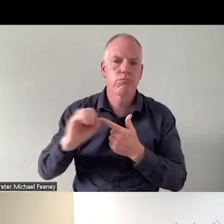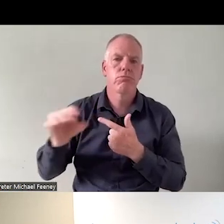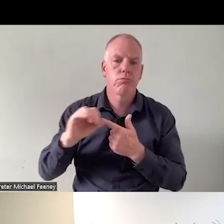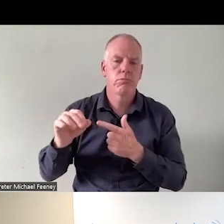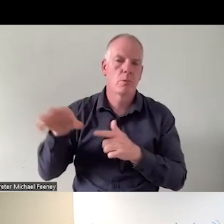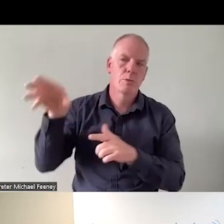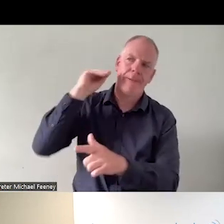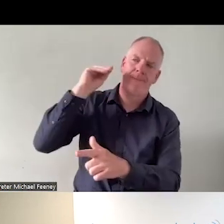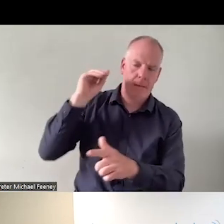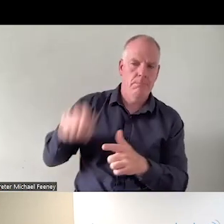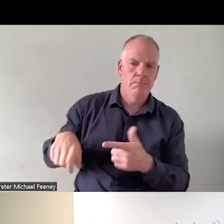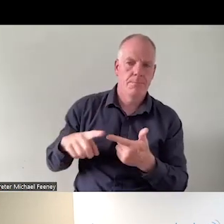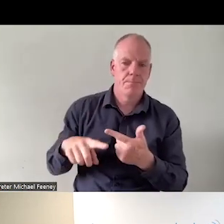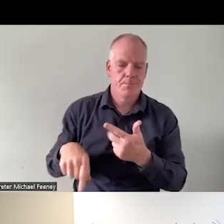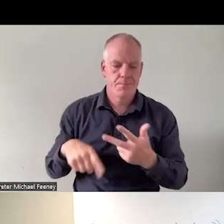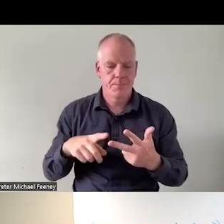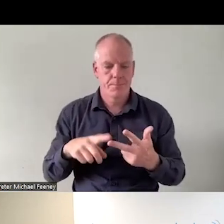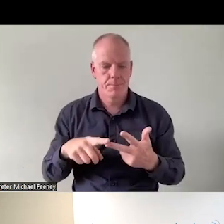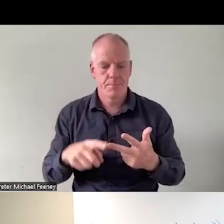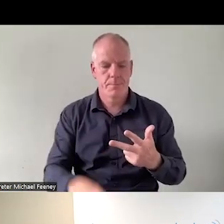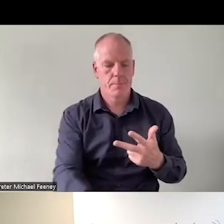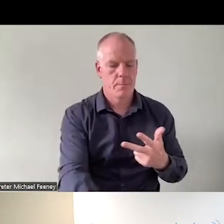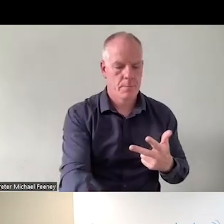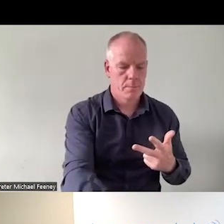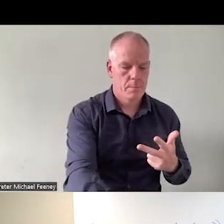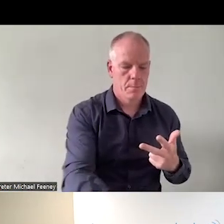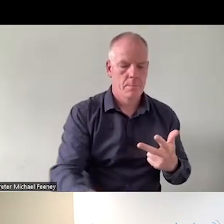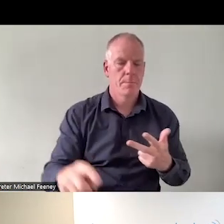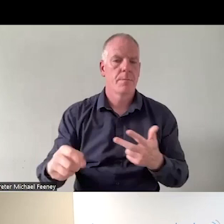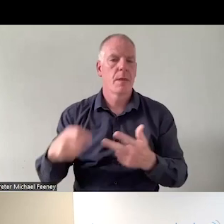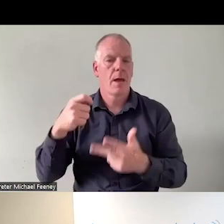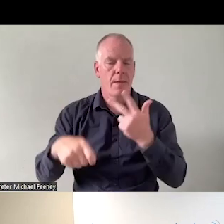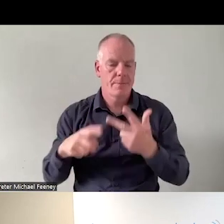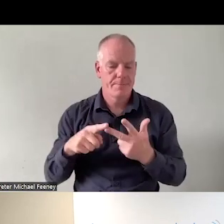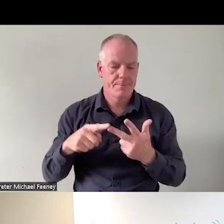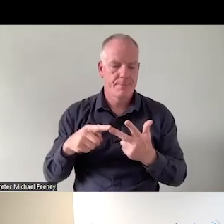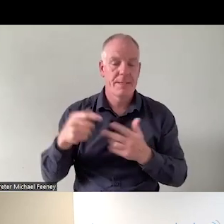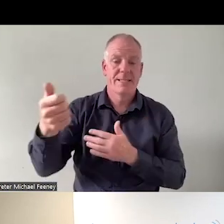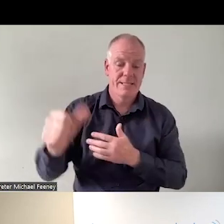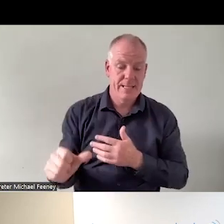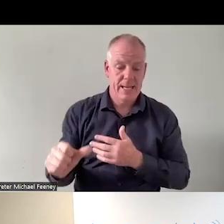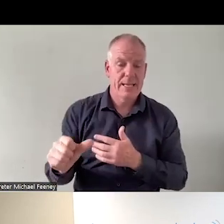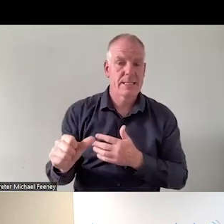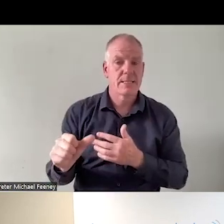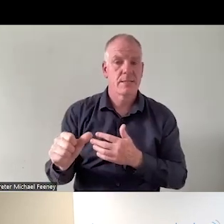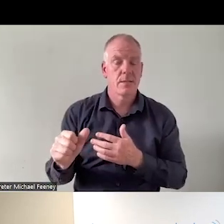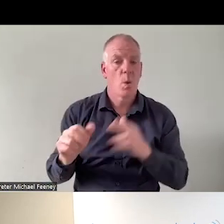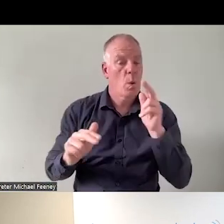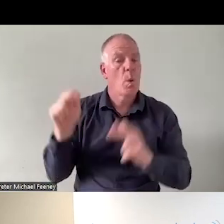And then, obviously, the next and relatively newcomer to the scene